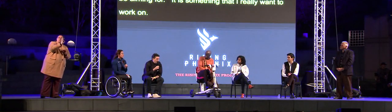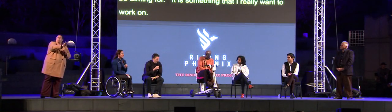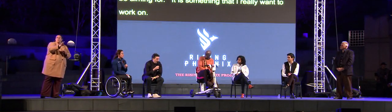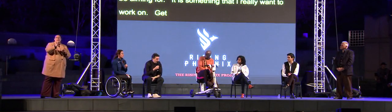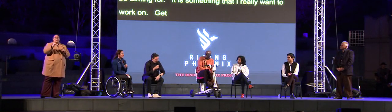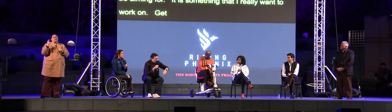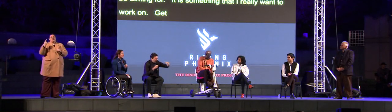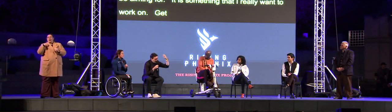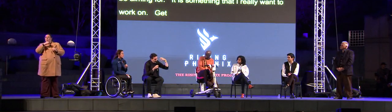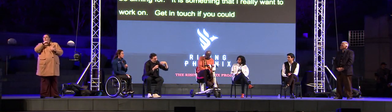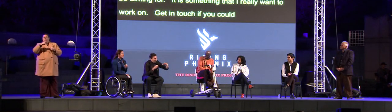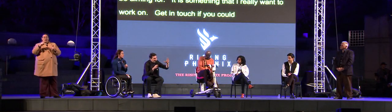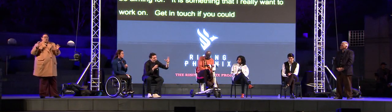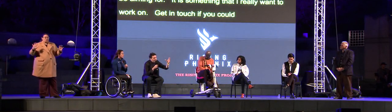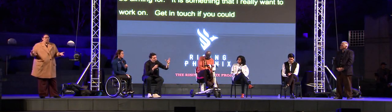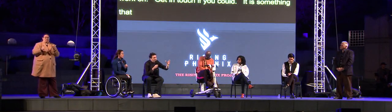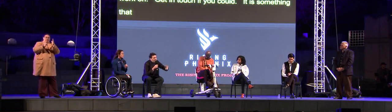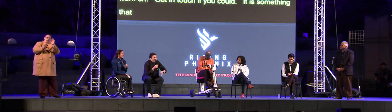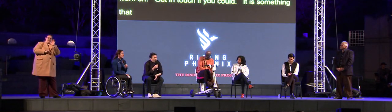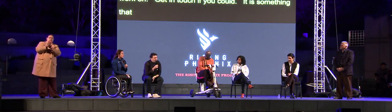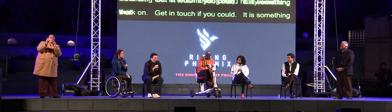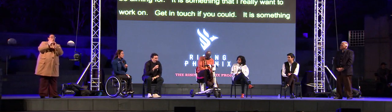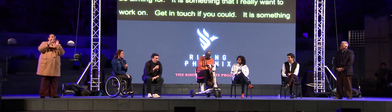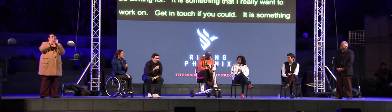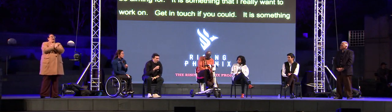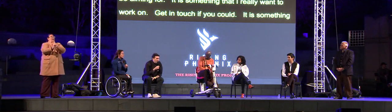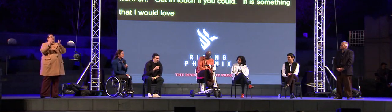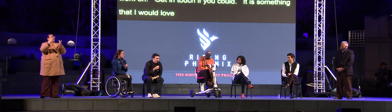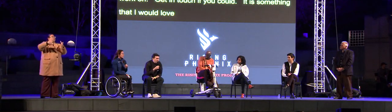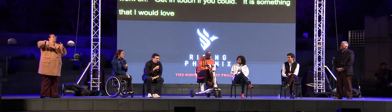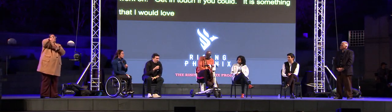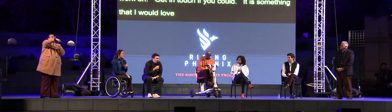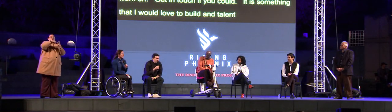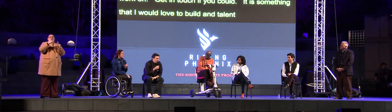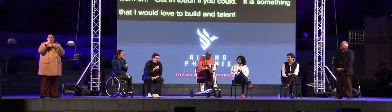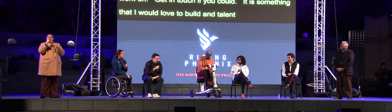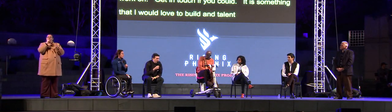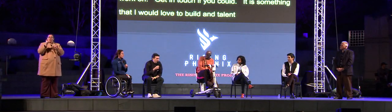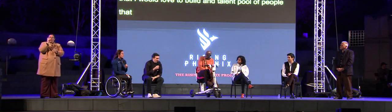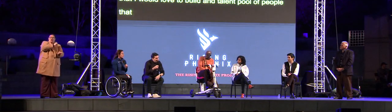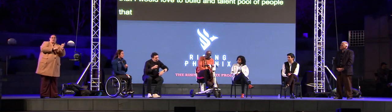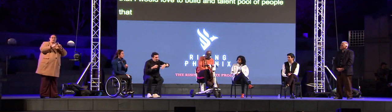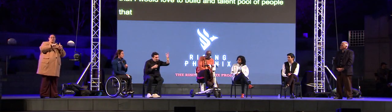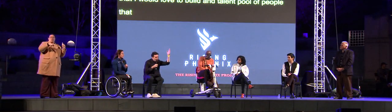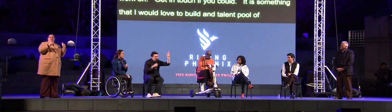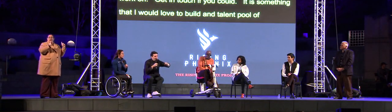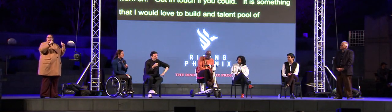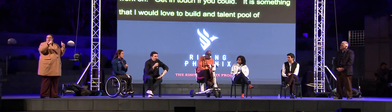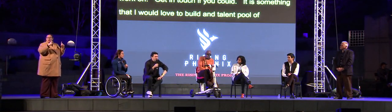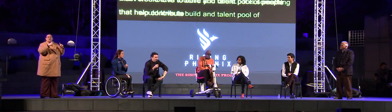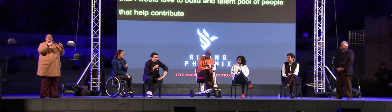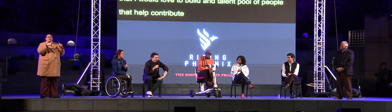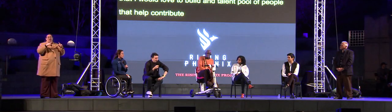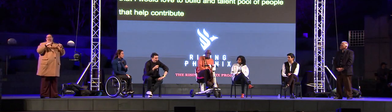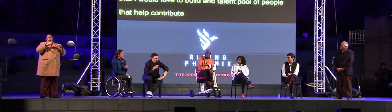that I'd love to be building, a talent pool of people that help contribute to Phoenix but then go and do their magic elsewhere,